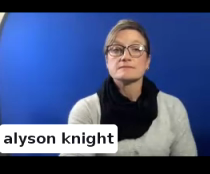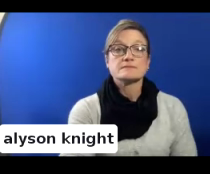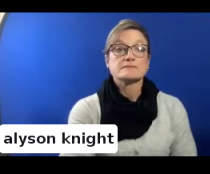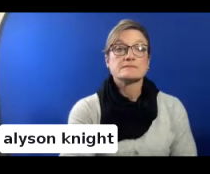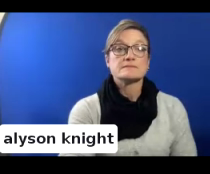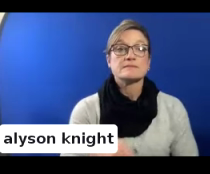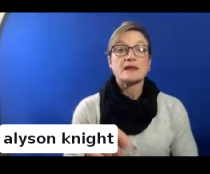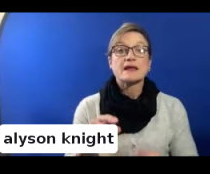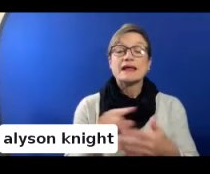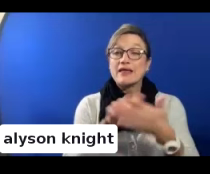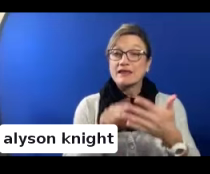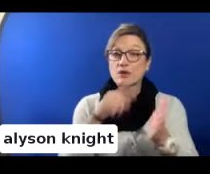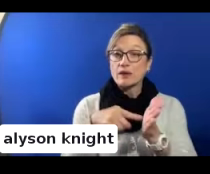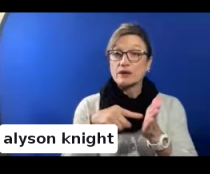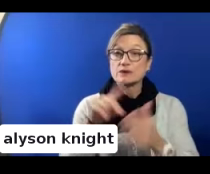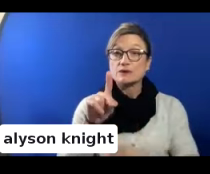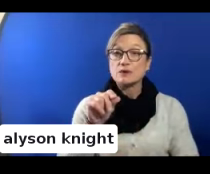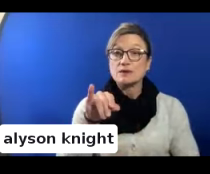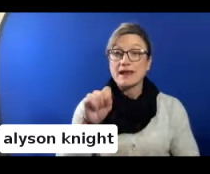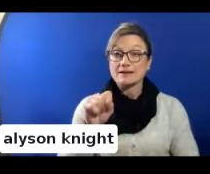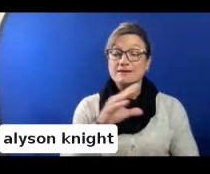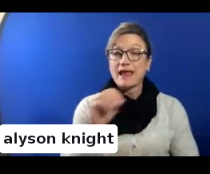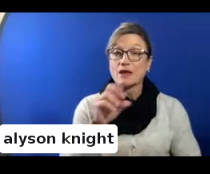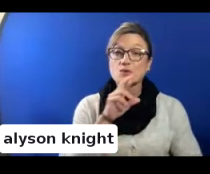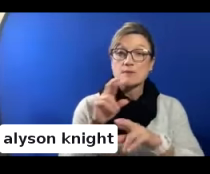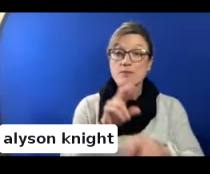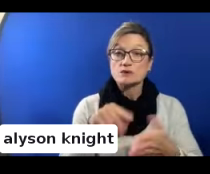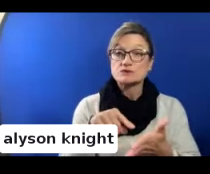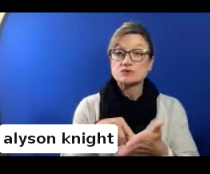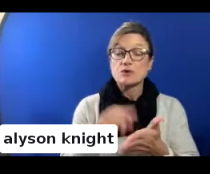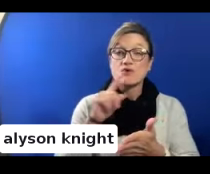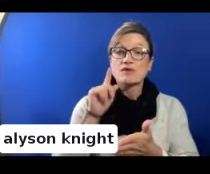These are the due dates and the reports due for the awarded grant cycles.